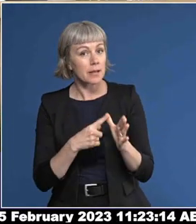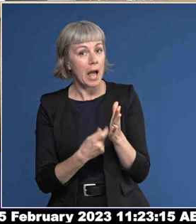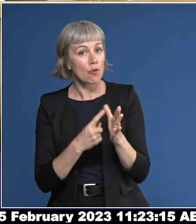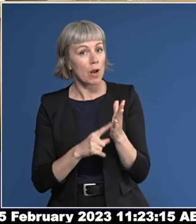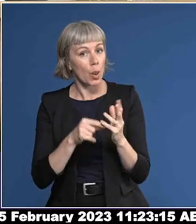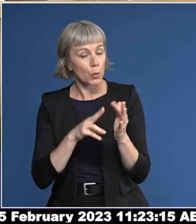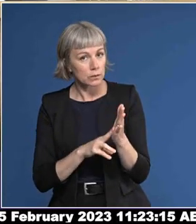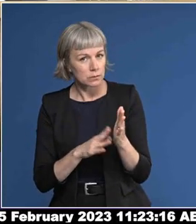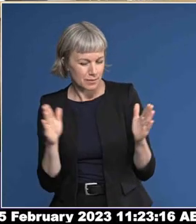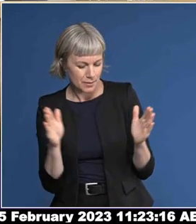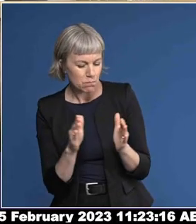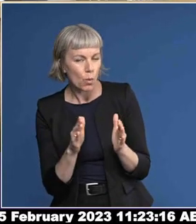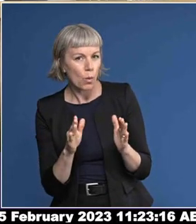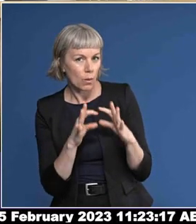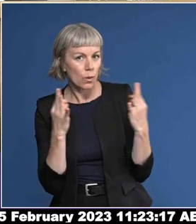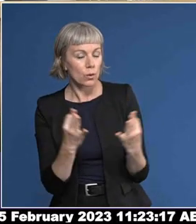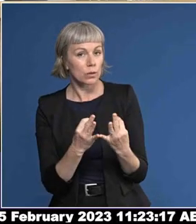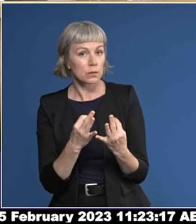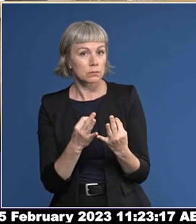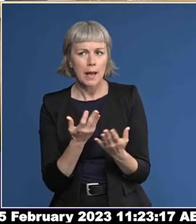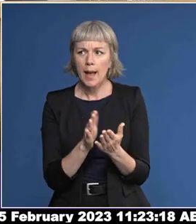the way you do record-keeping or is it a burden?